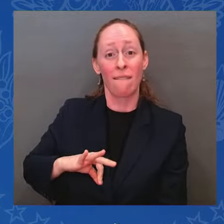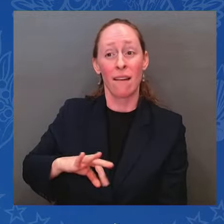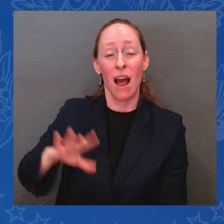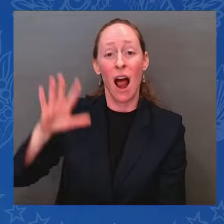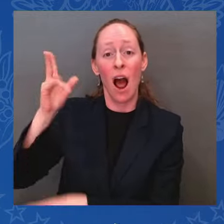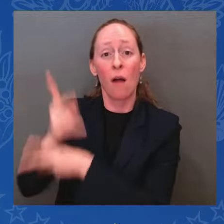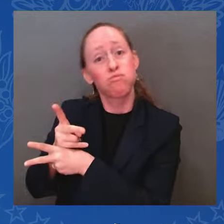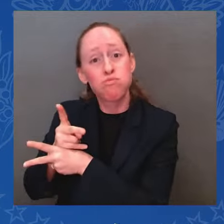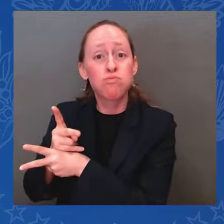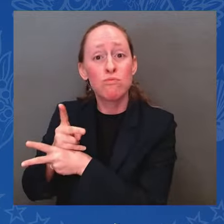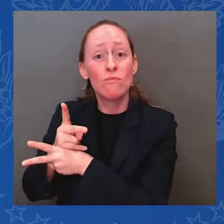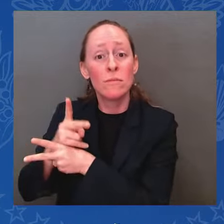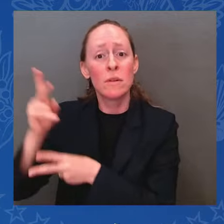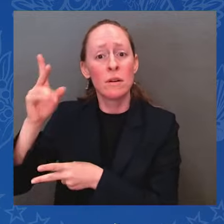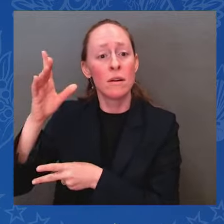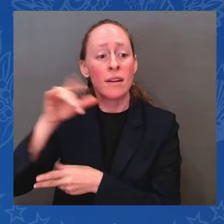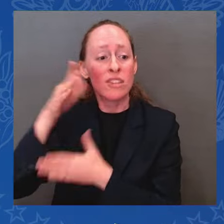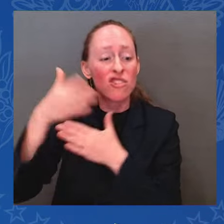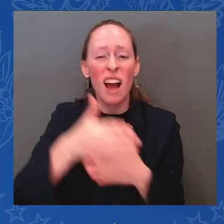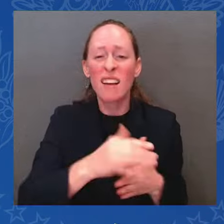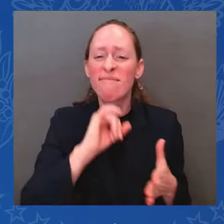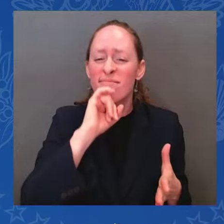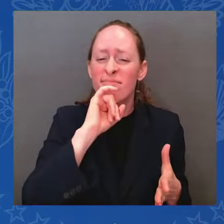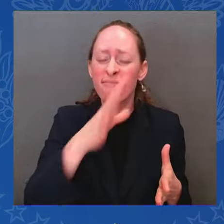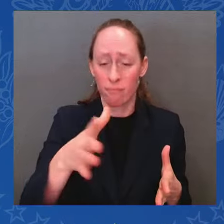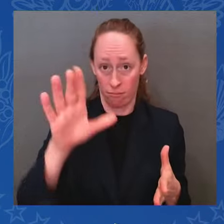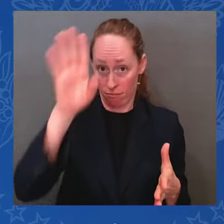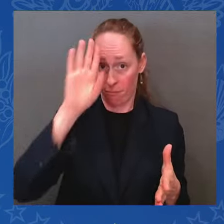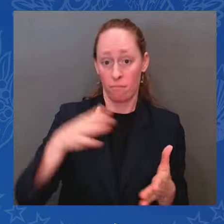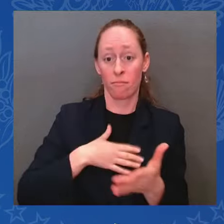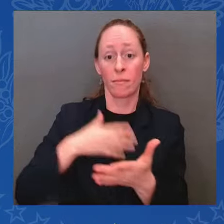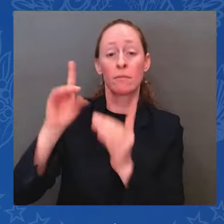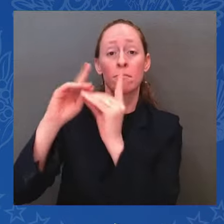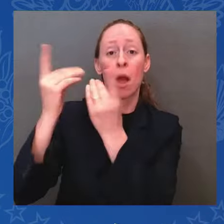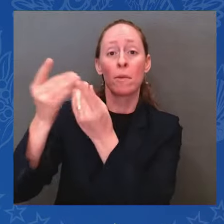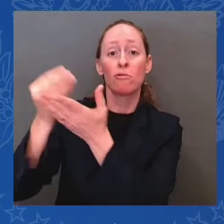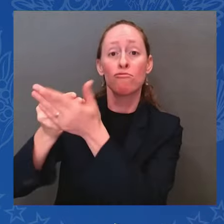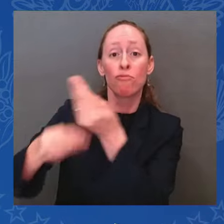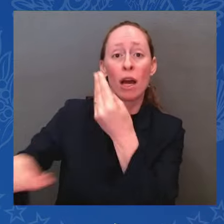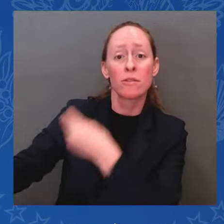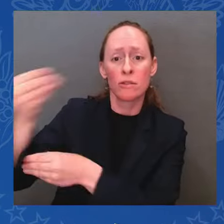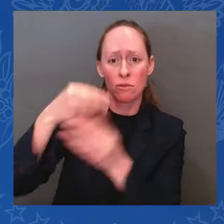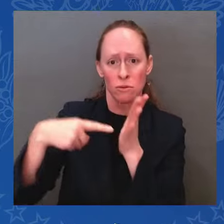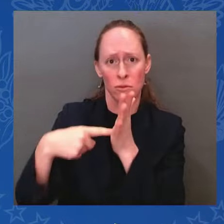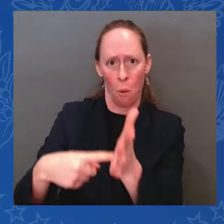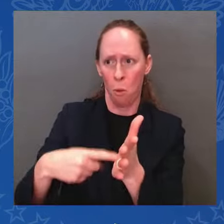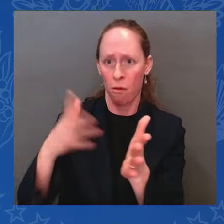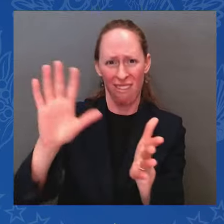a report pointing out that -- the most comprehensive report ever dealing with how unions are good for both union workers